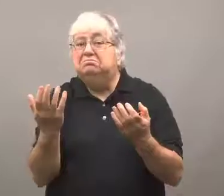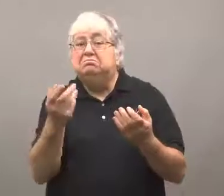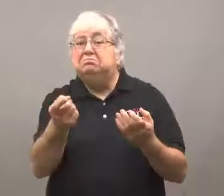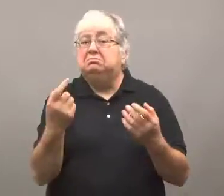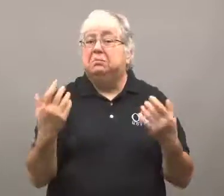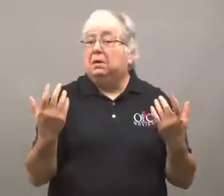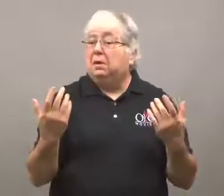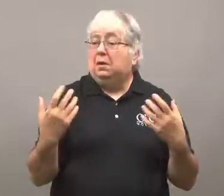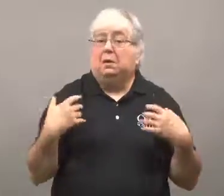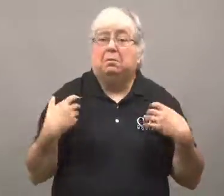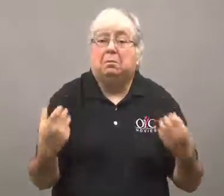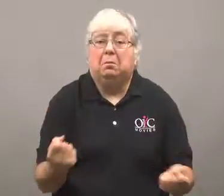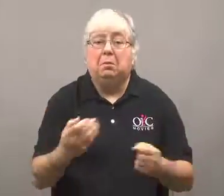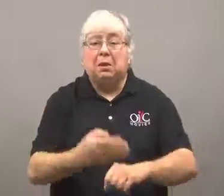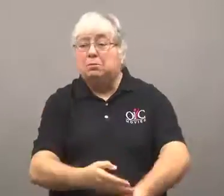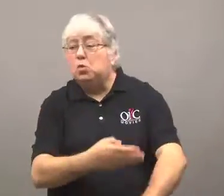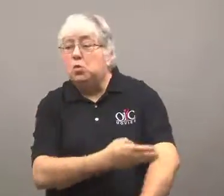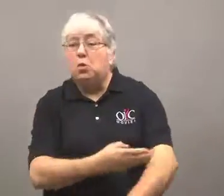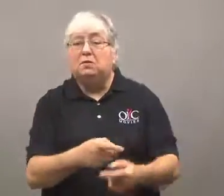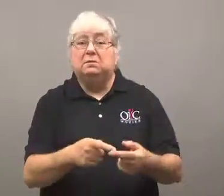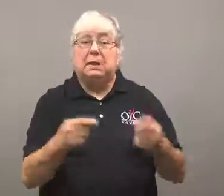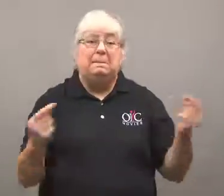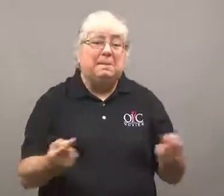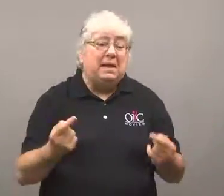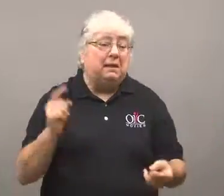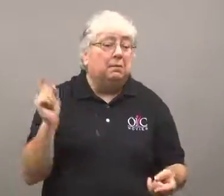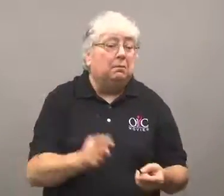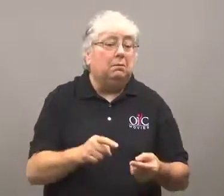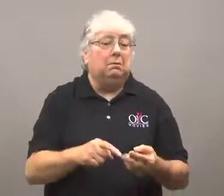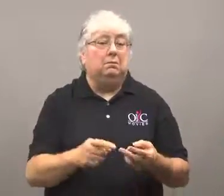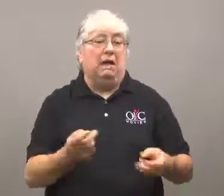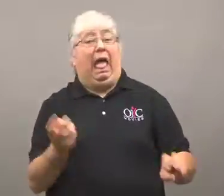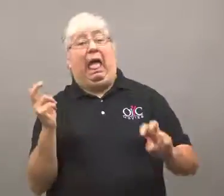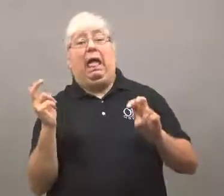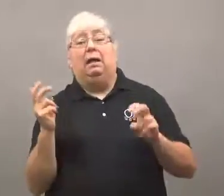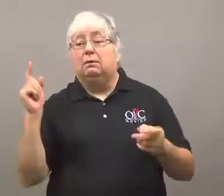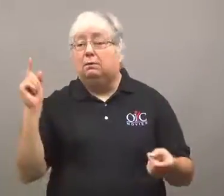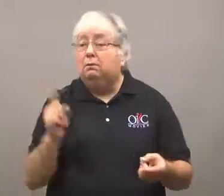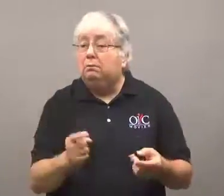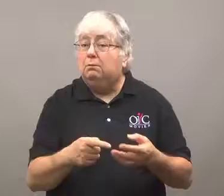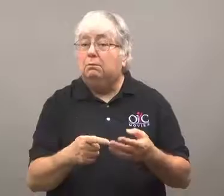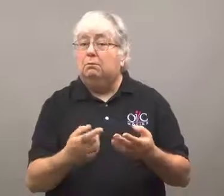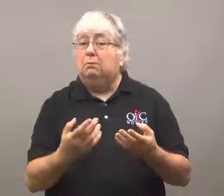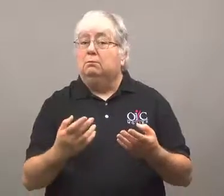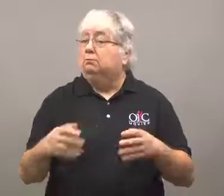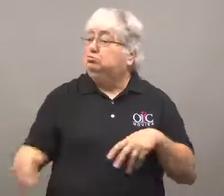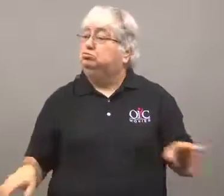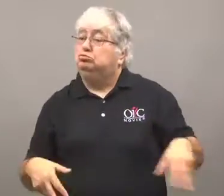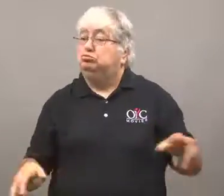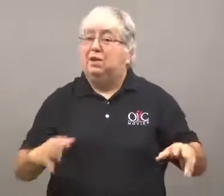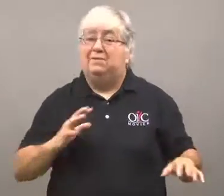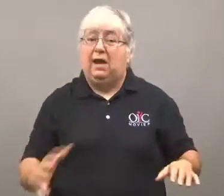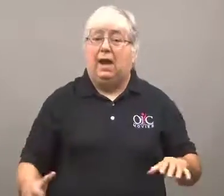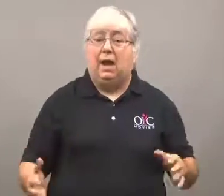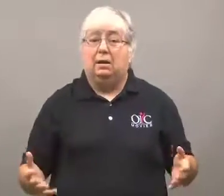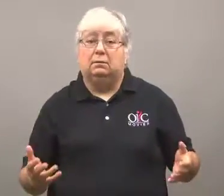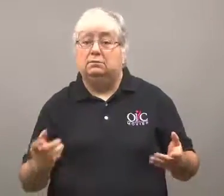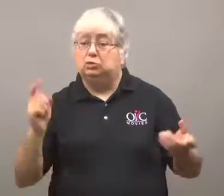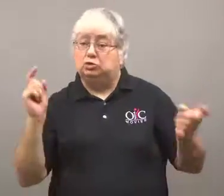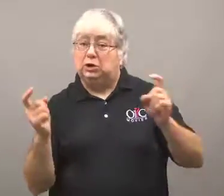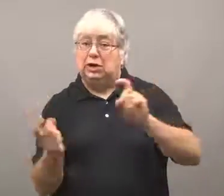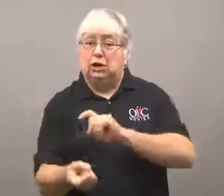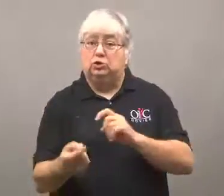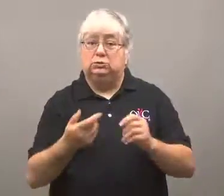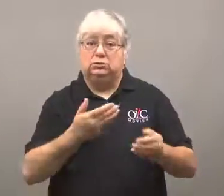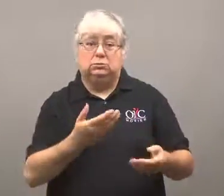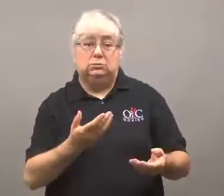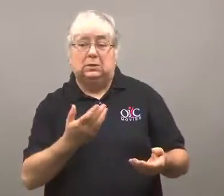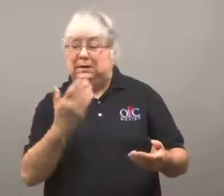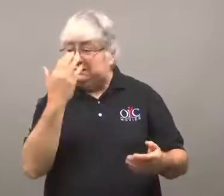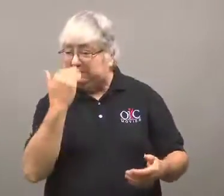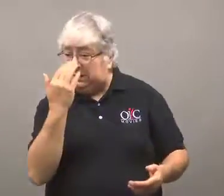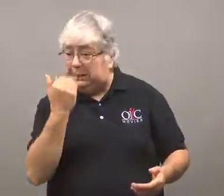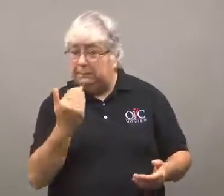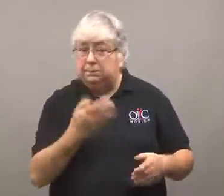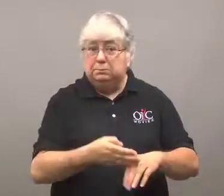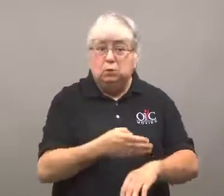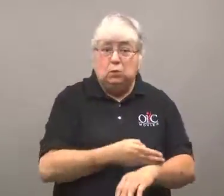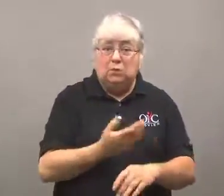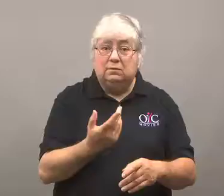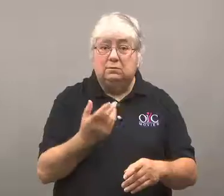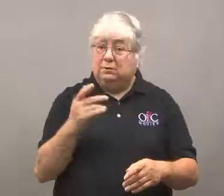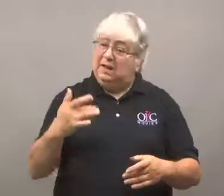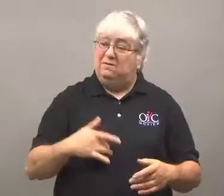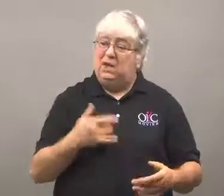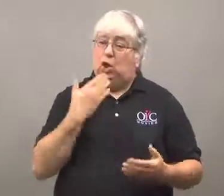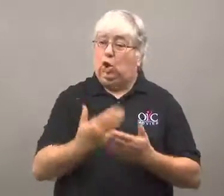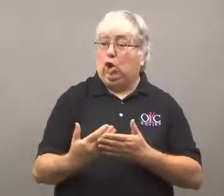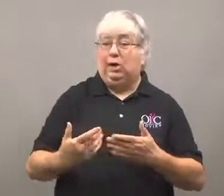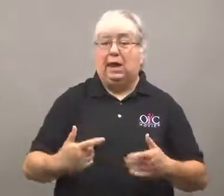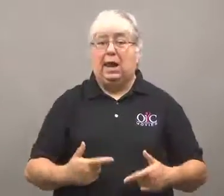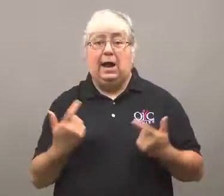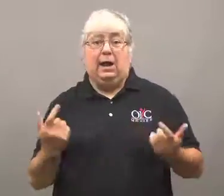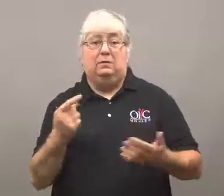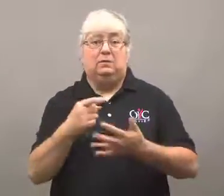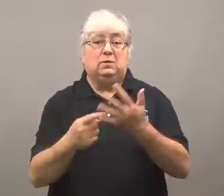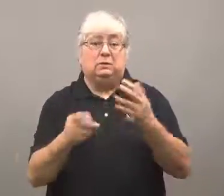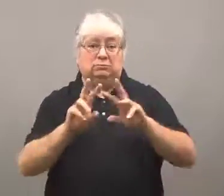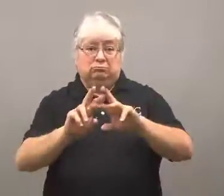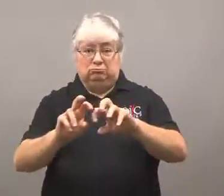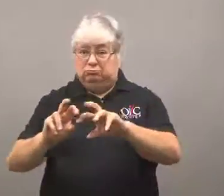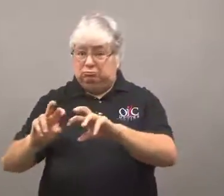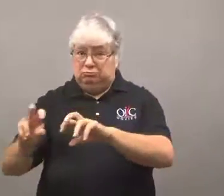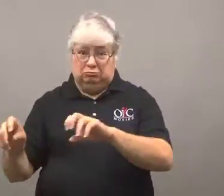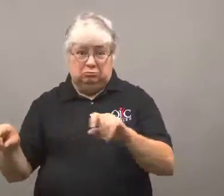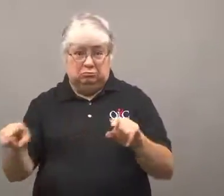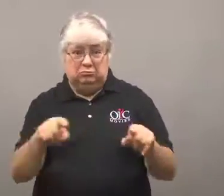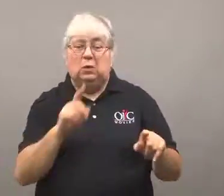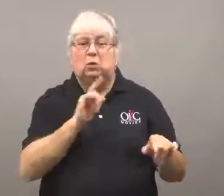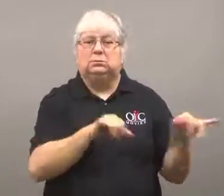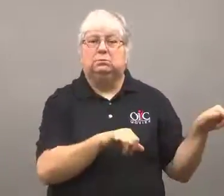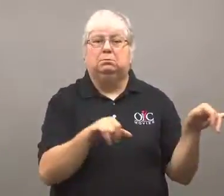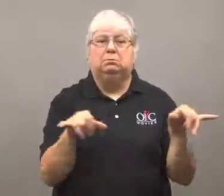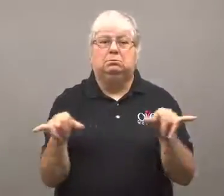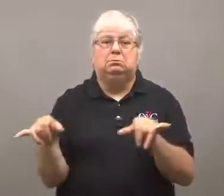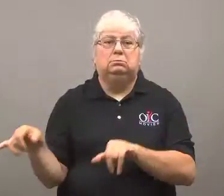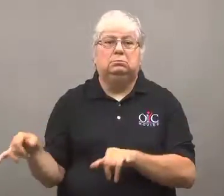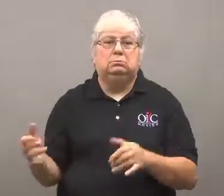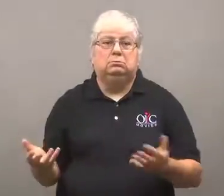They were asked about recovery time, pain, disability, function, any changes, and how they slept.